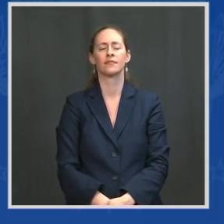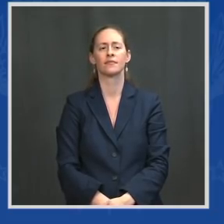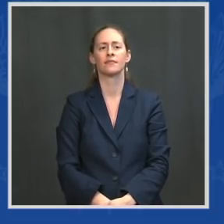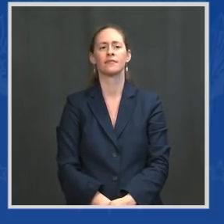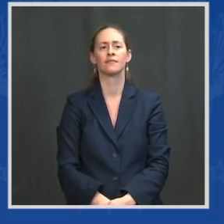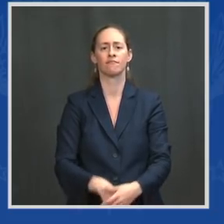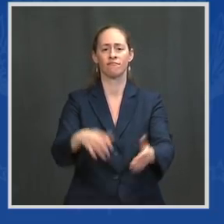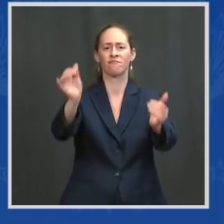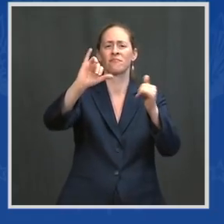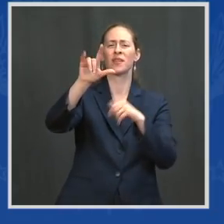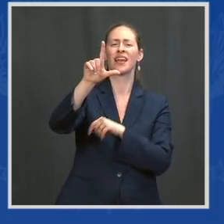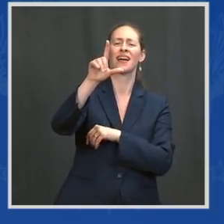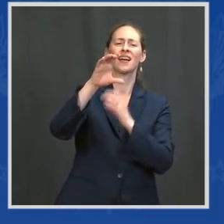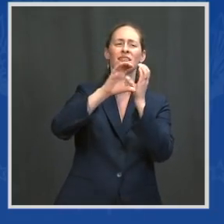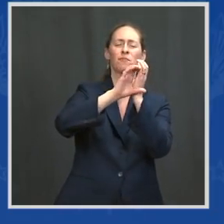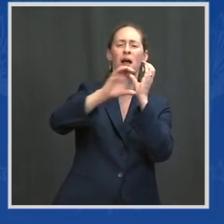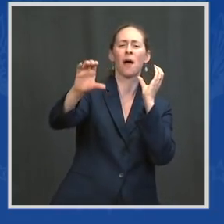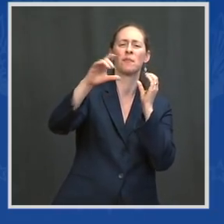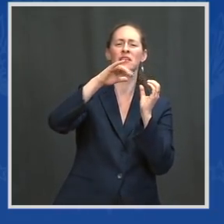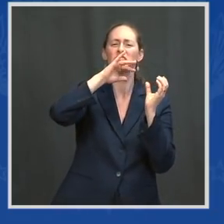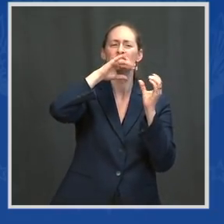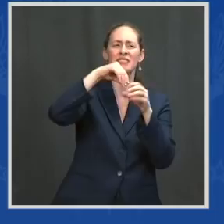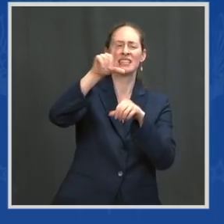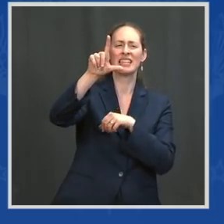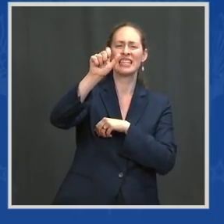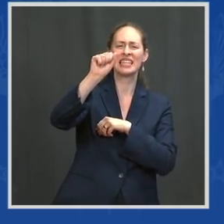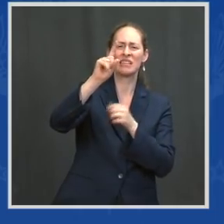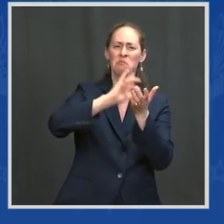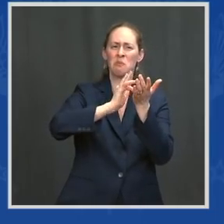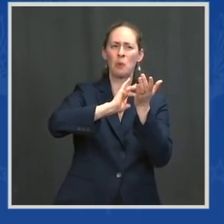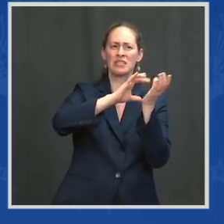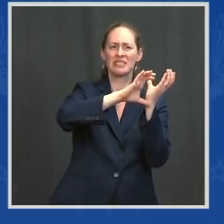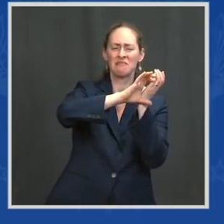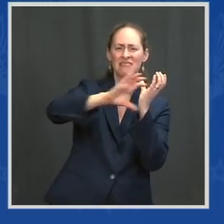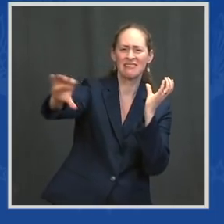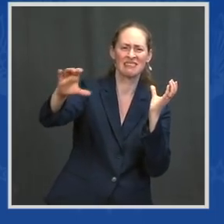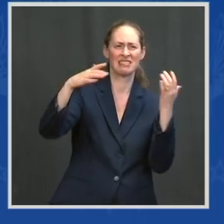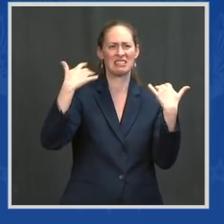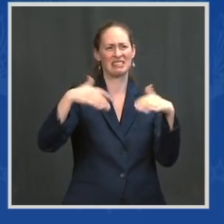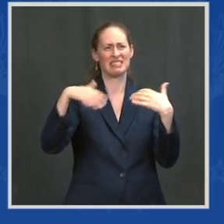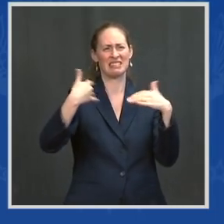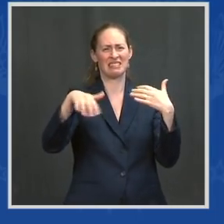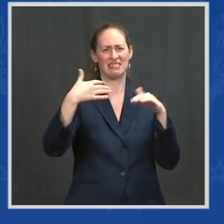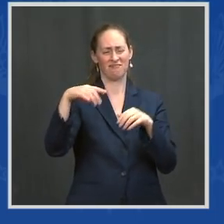that are delivering poisoned water to our kids in the — There are over 400,000 --